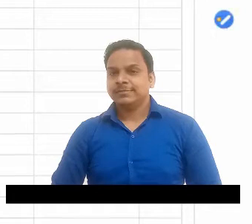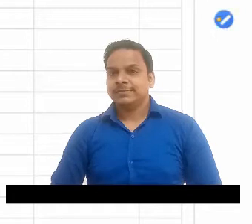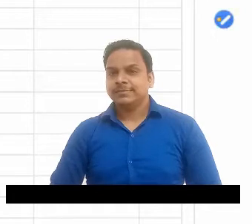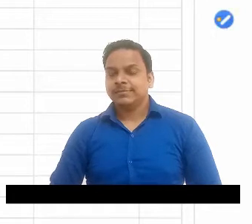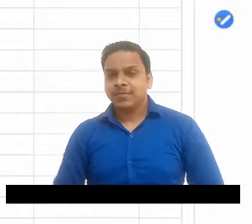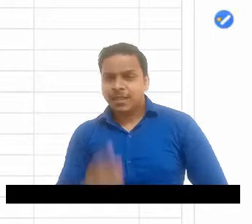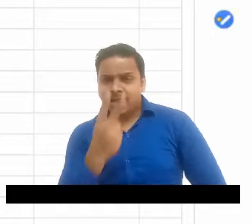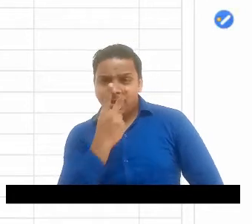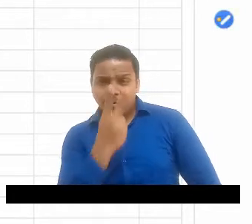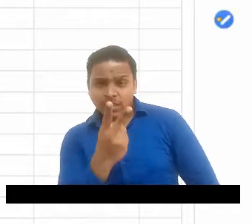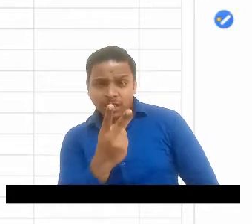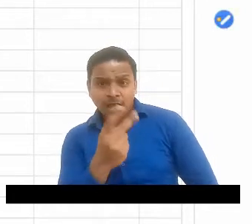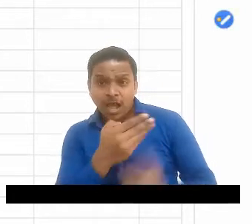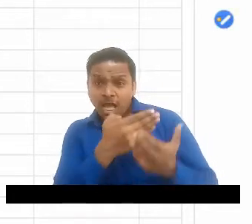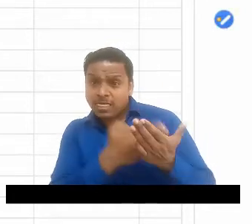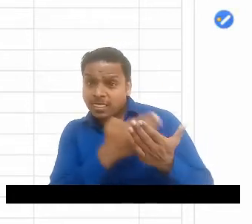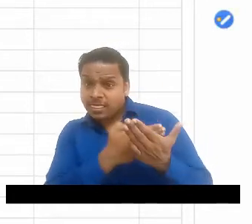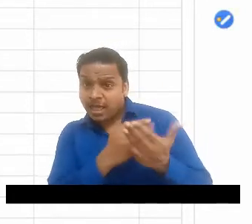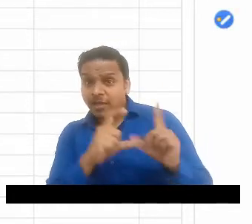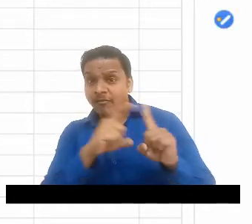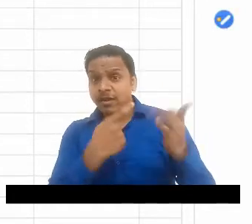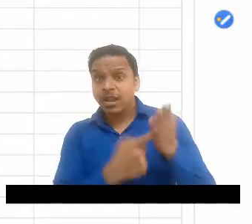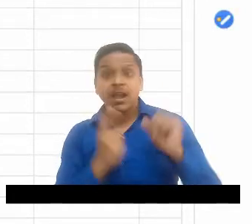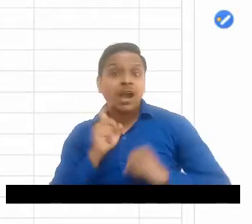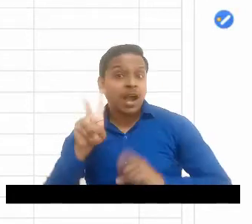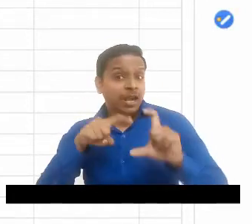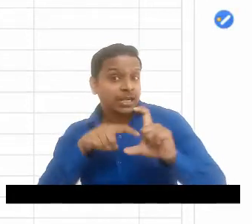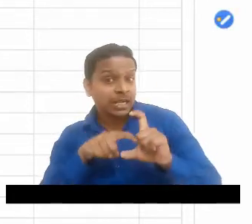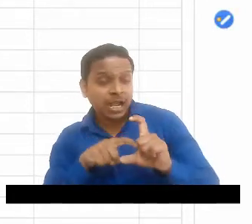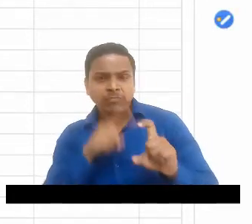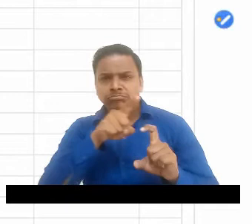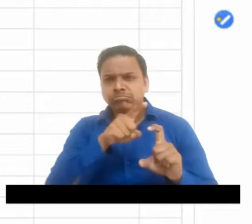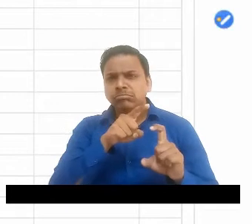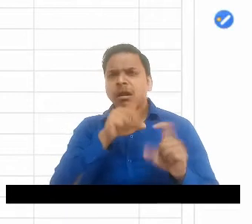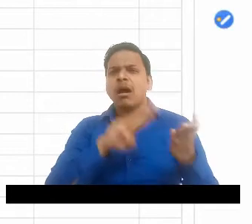So what happens now this Marks